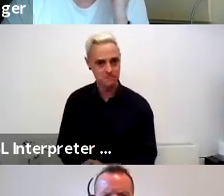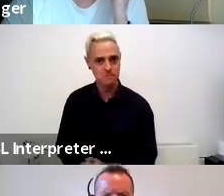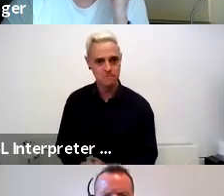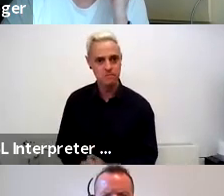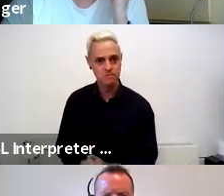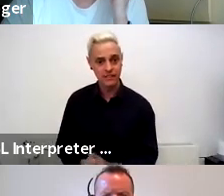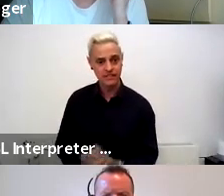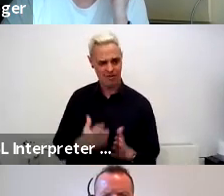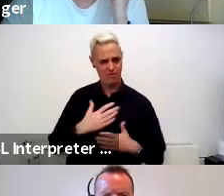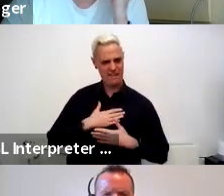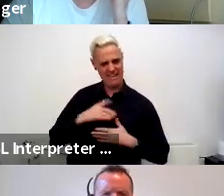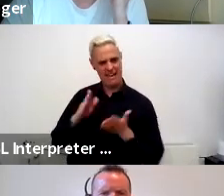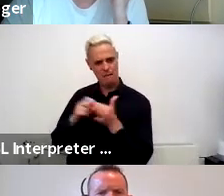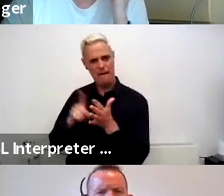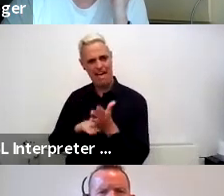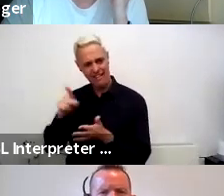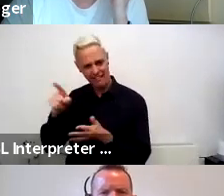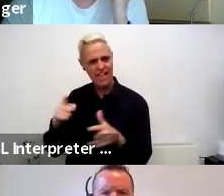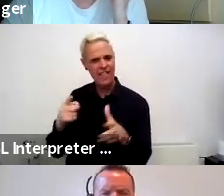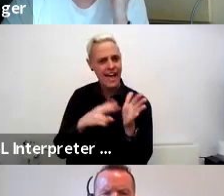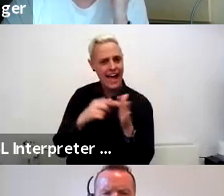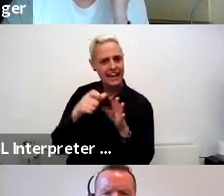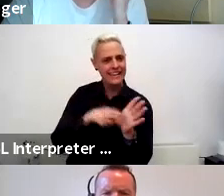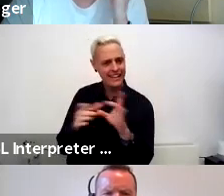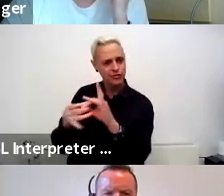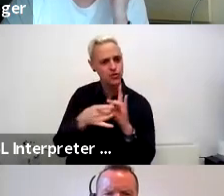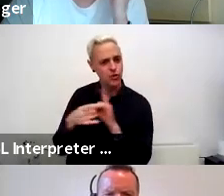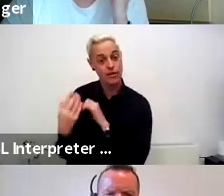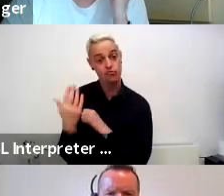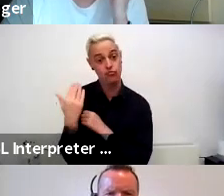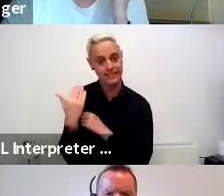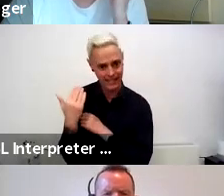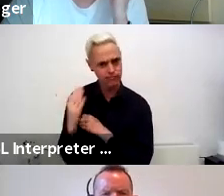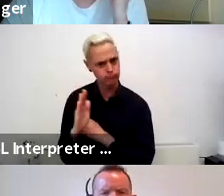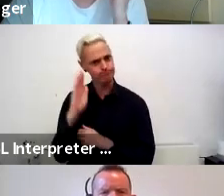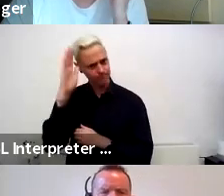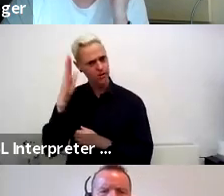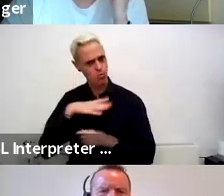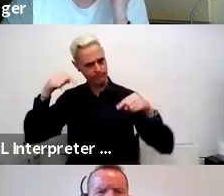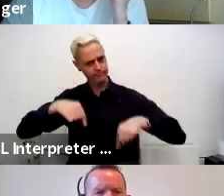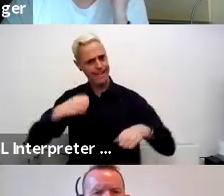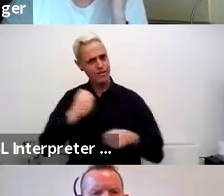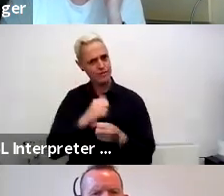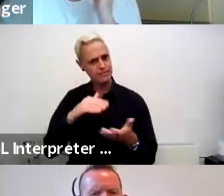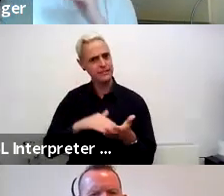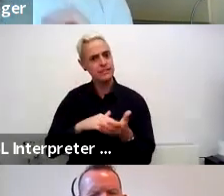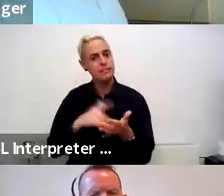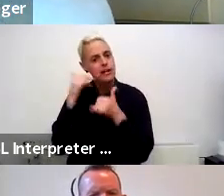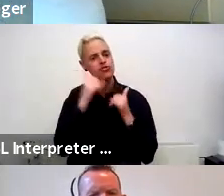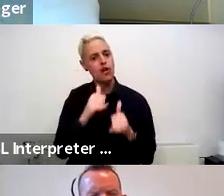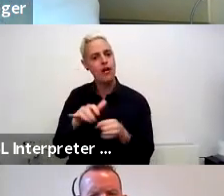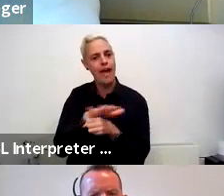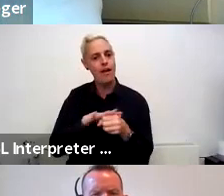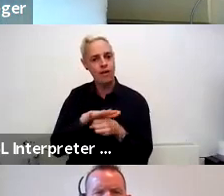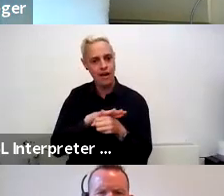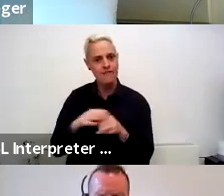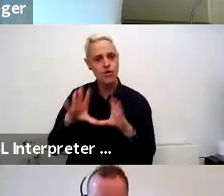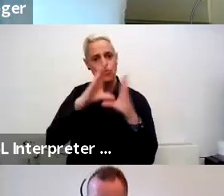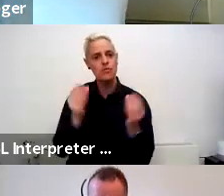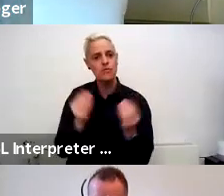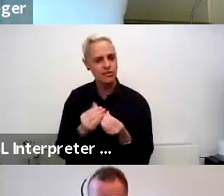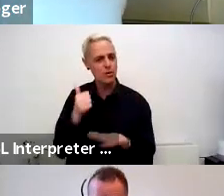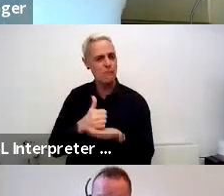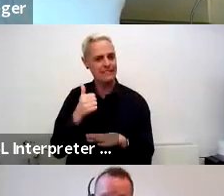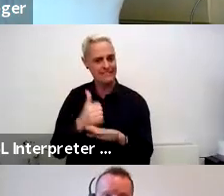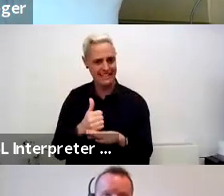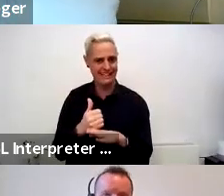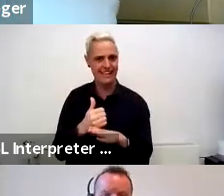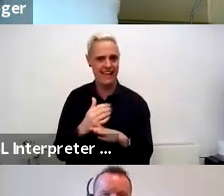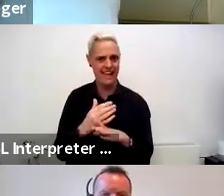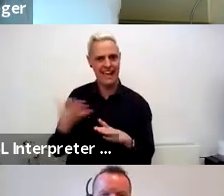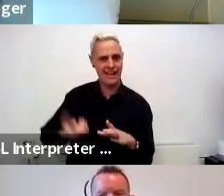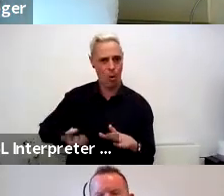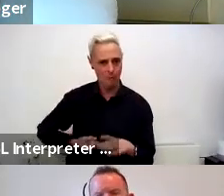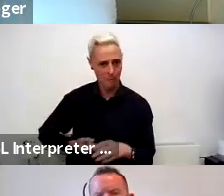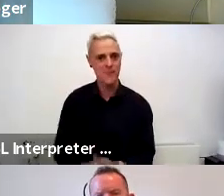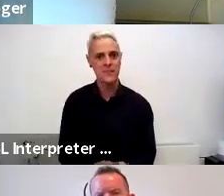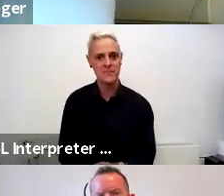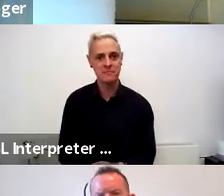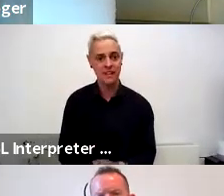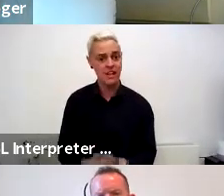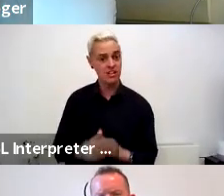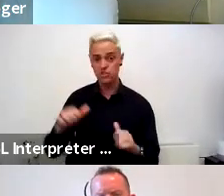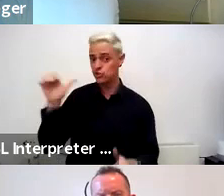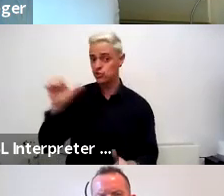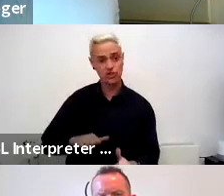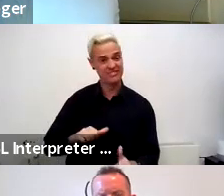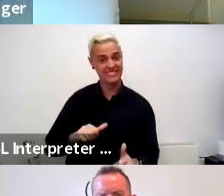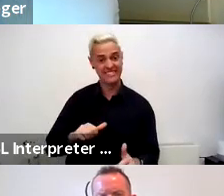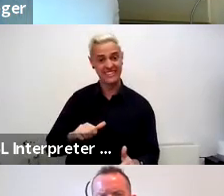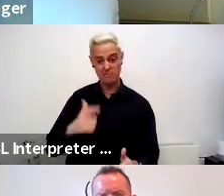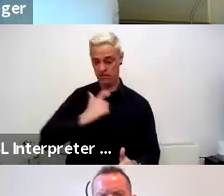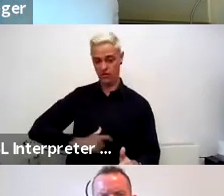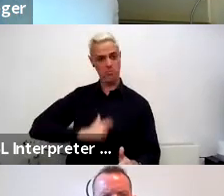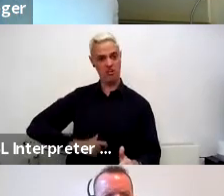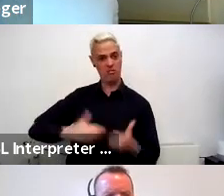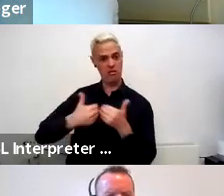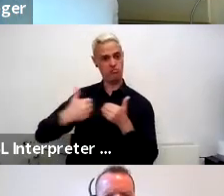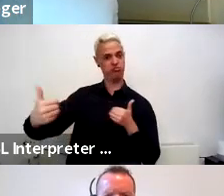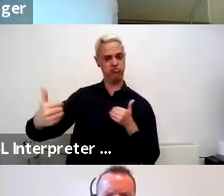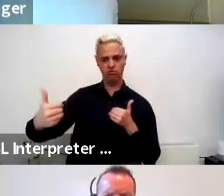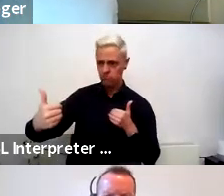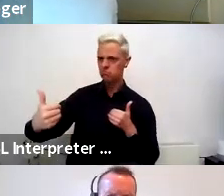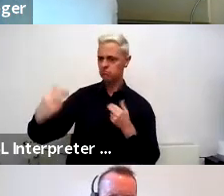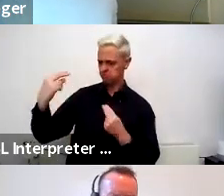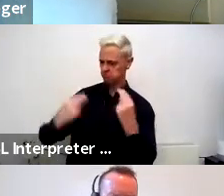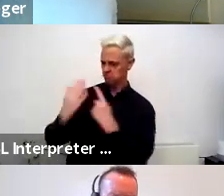I know myself from now, and I think Andy has joined us recently in saying that we want Greater Manchester be to be a trial area for universal basic income, because we shouldn't be dehumanizing people as Mel said correctly.